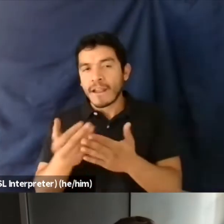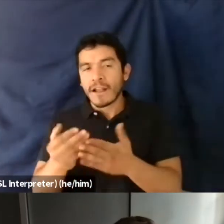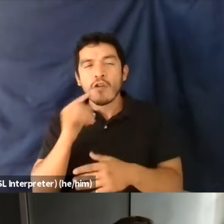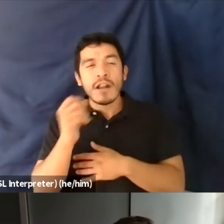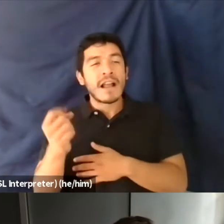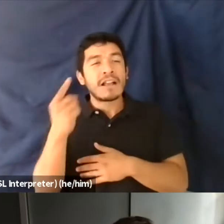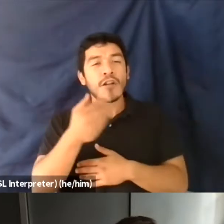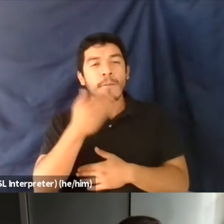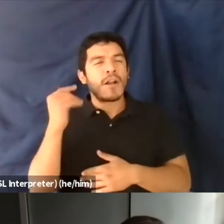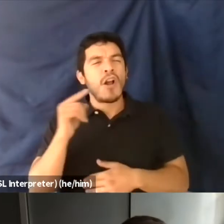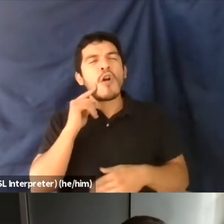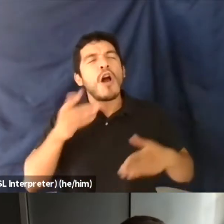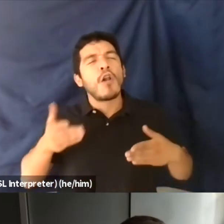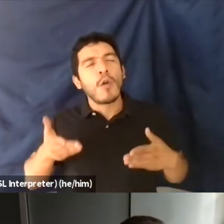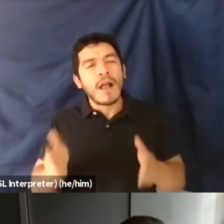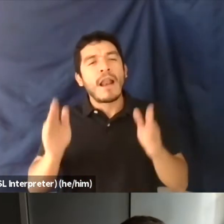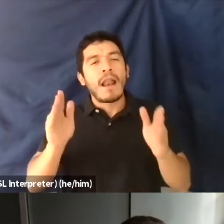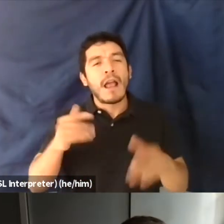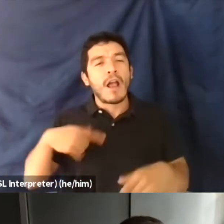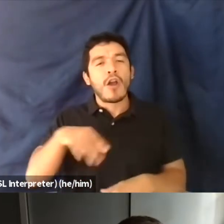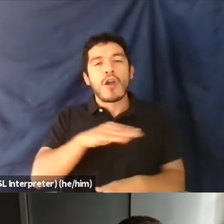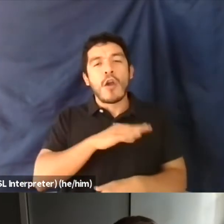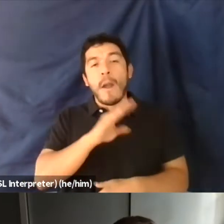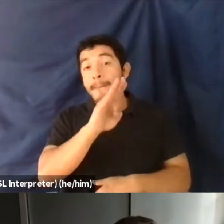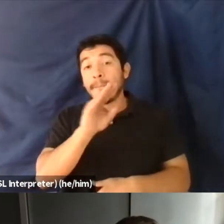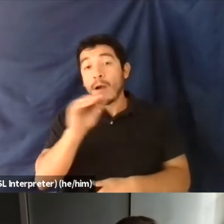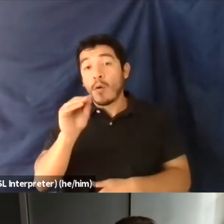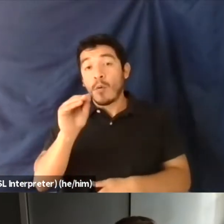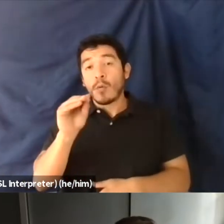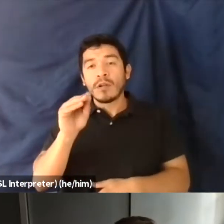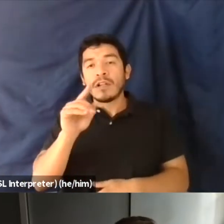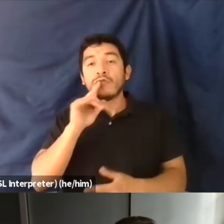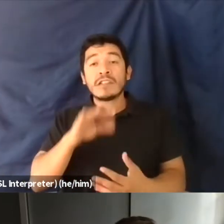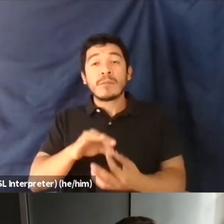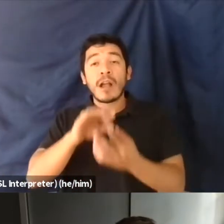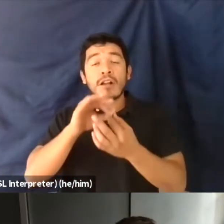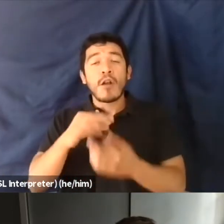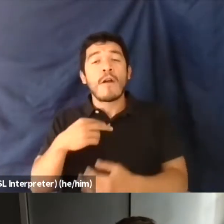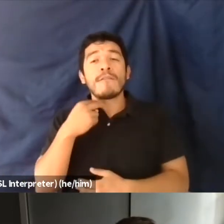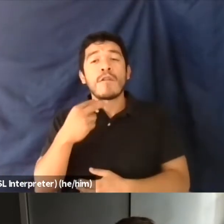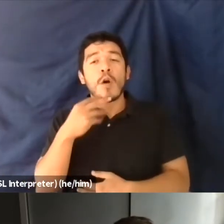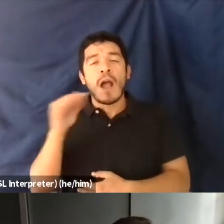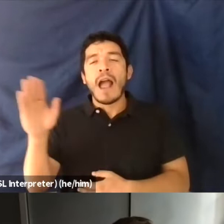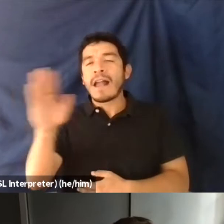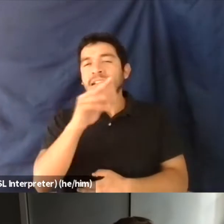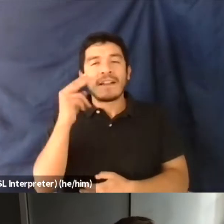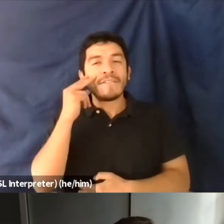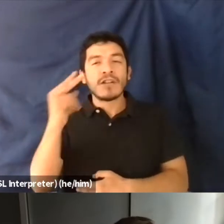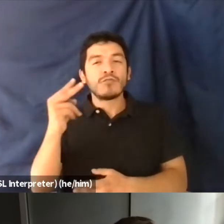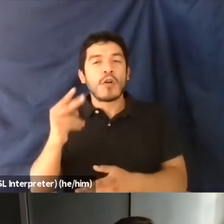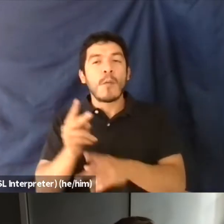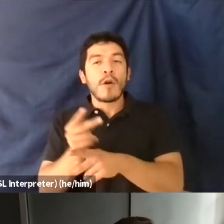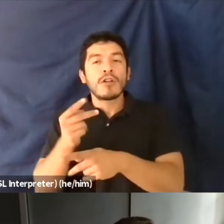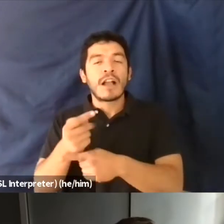I think Bo's unique voice and his visual sort of approach to kind of dictate experience.